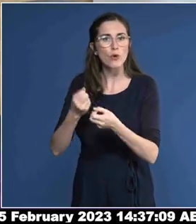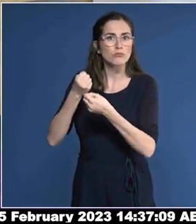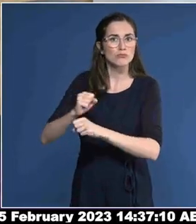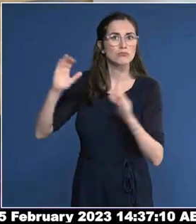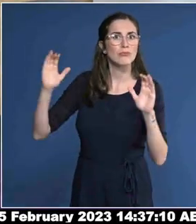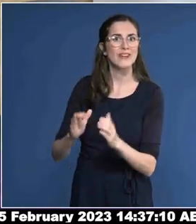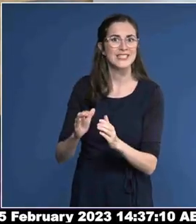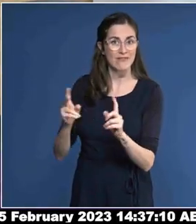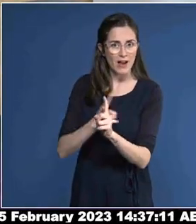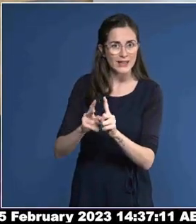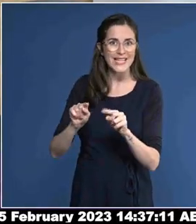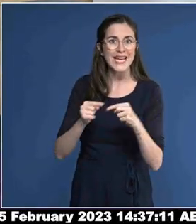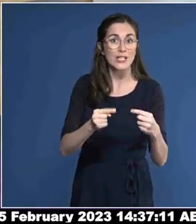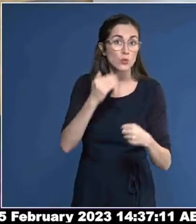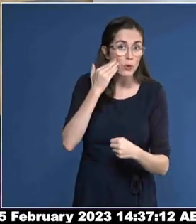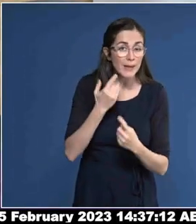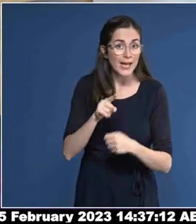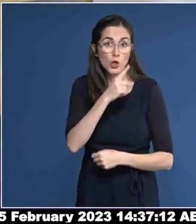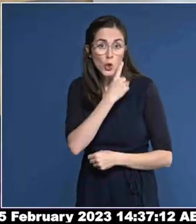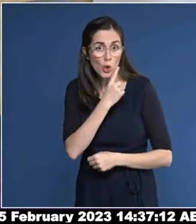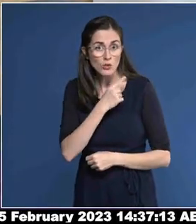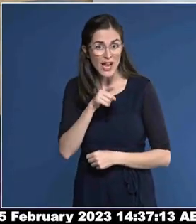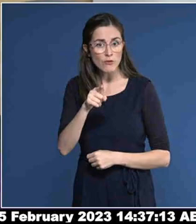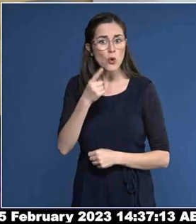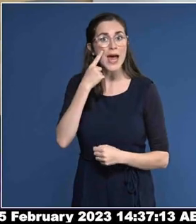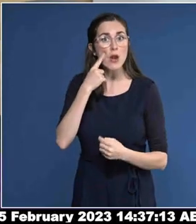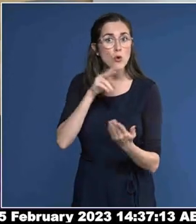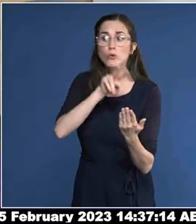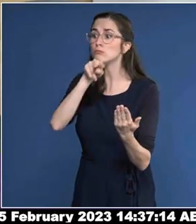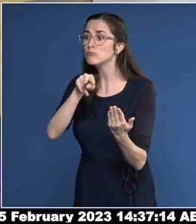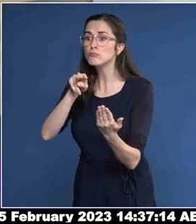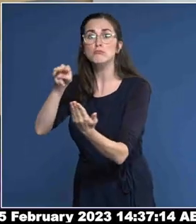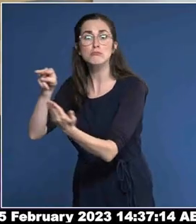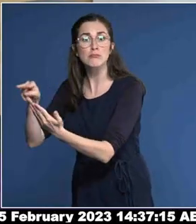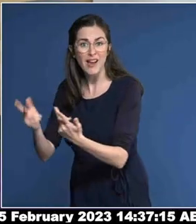Have you looked to other models of dealing with violence that may be situational or